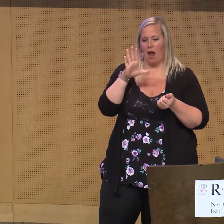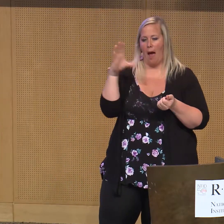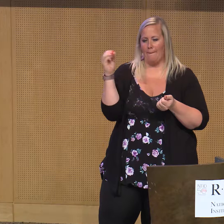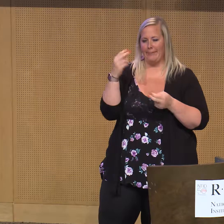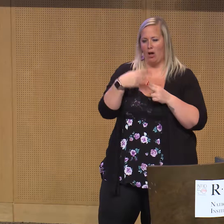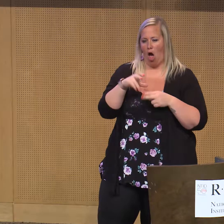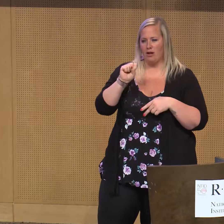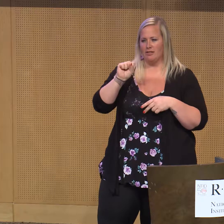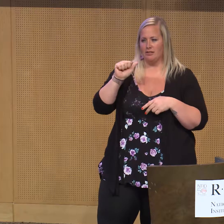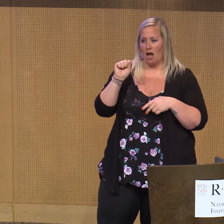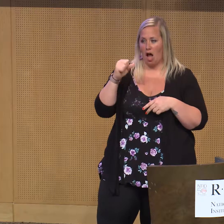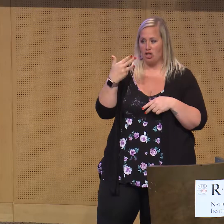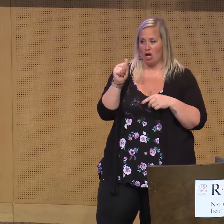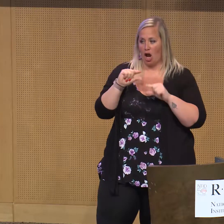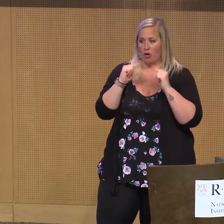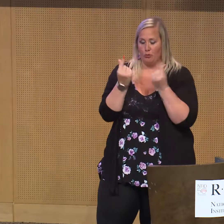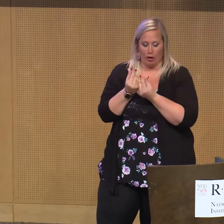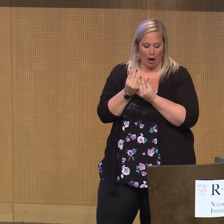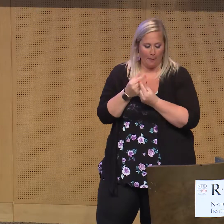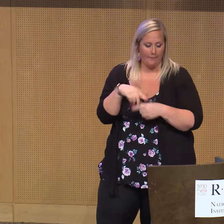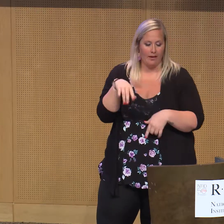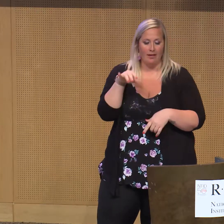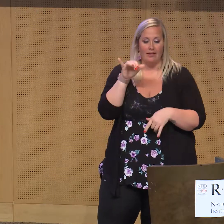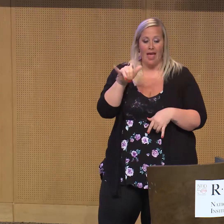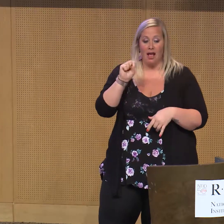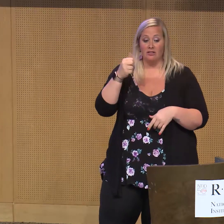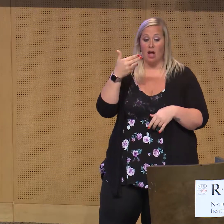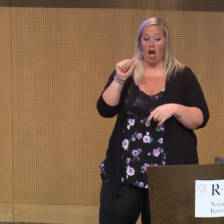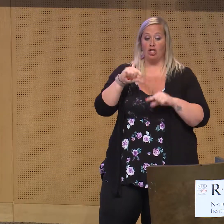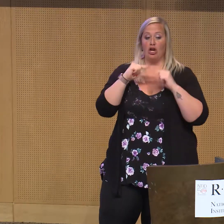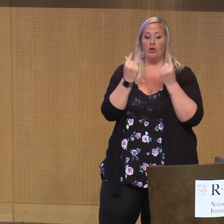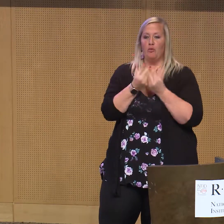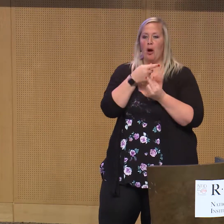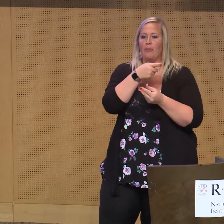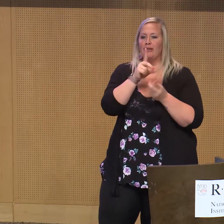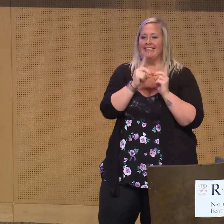Anyway, we just partnered with his company called the Sasha Group.